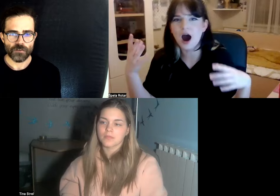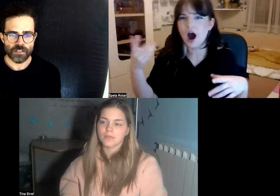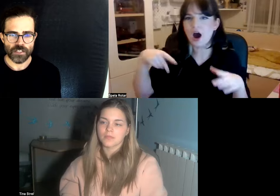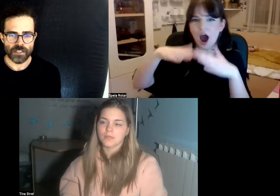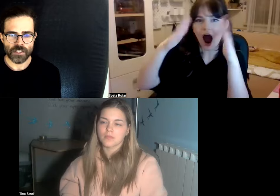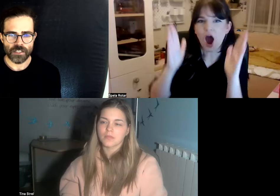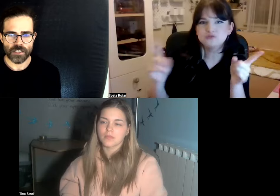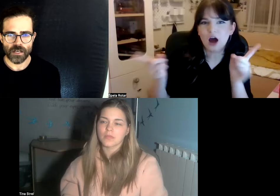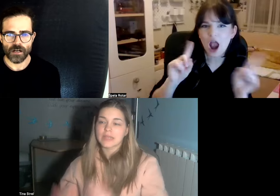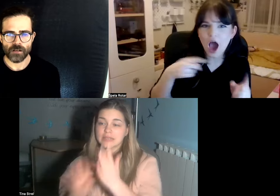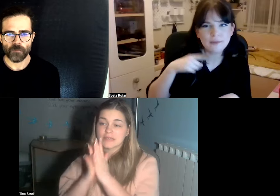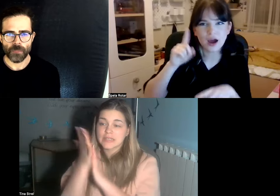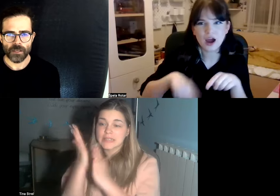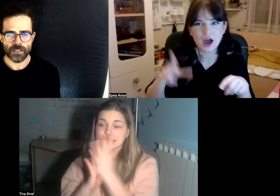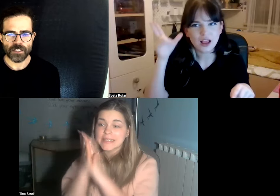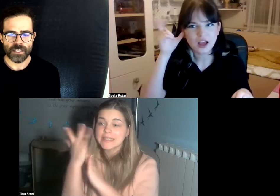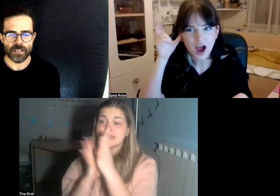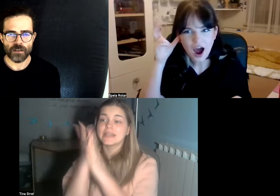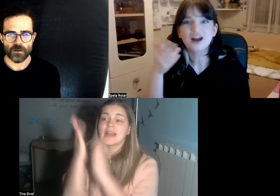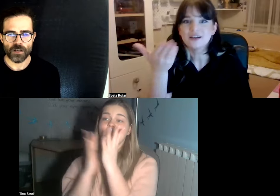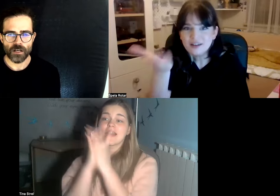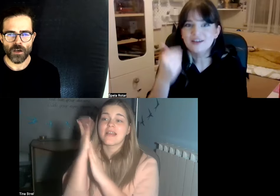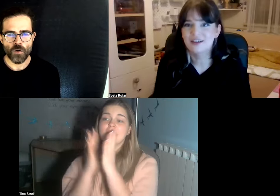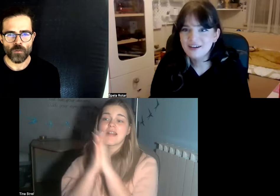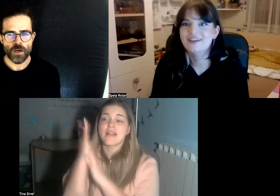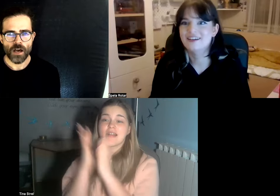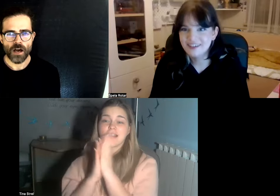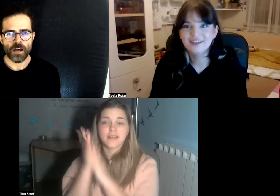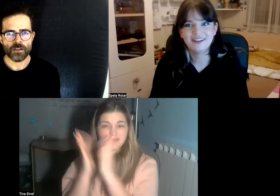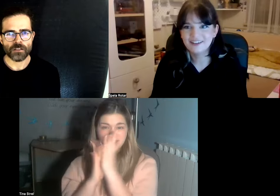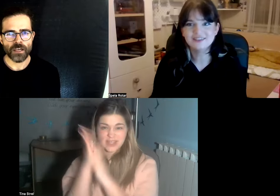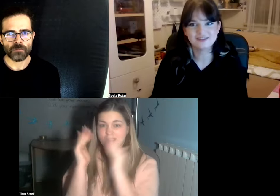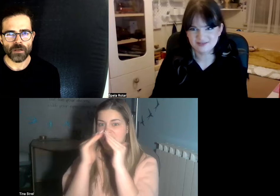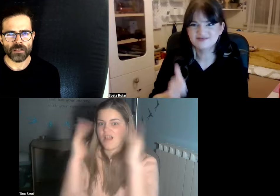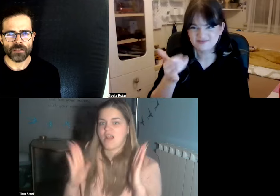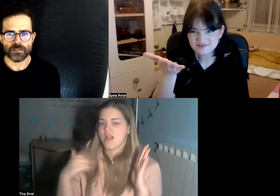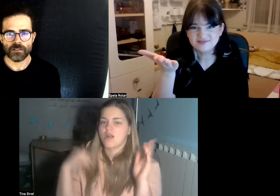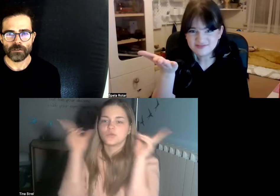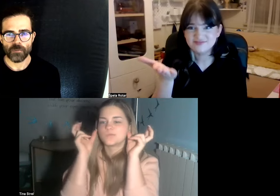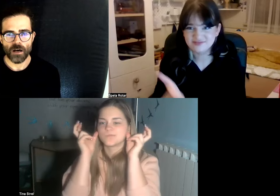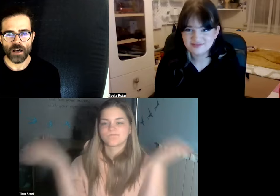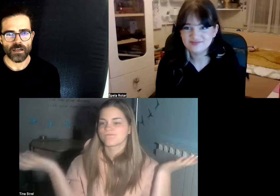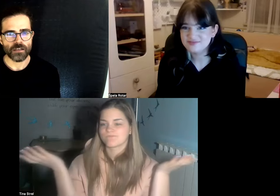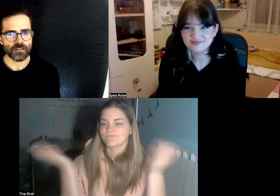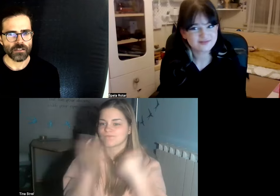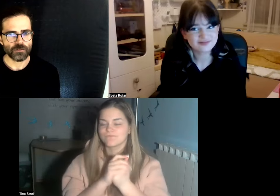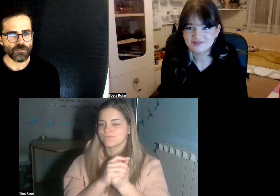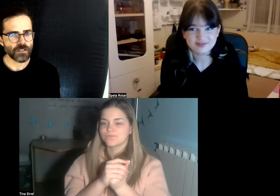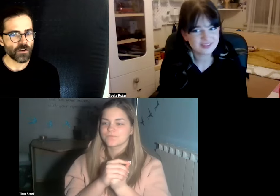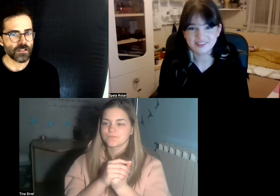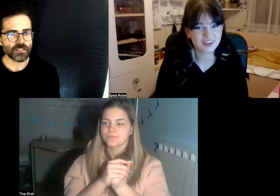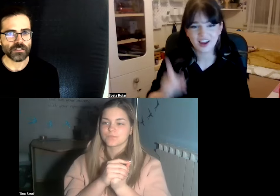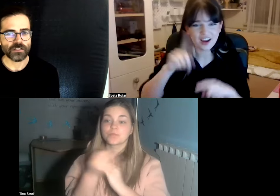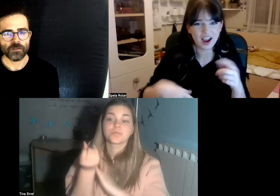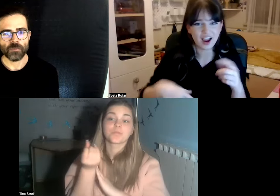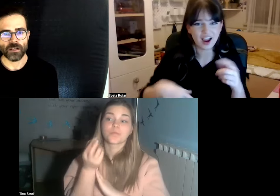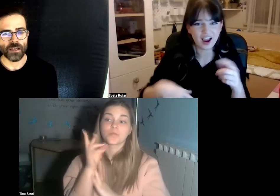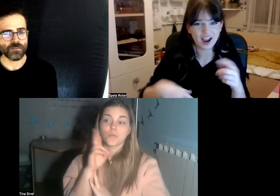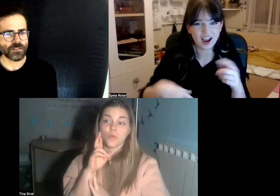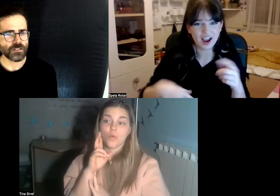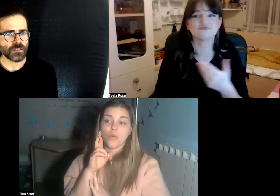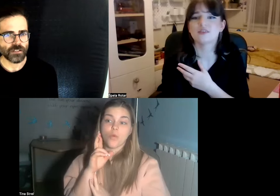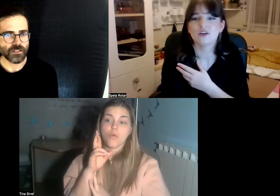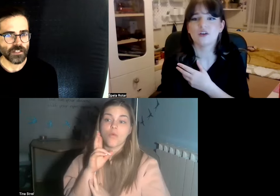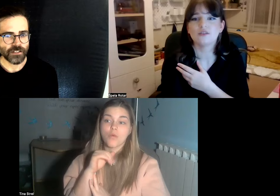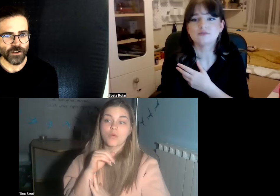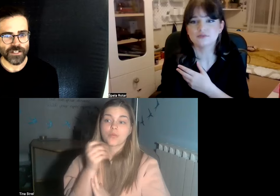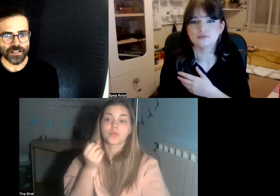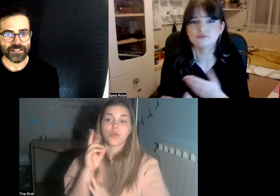for instance in a city or at home I don't get bothered by traffic noise, my neighbors noises